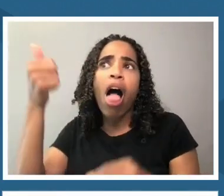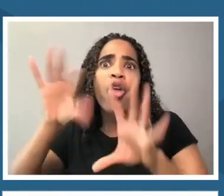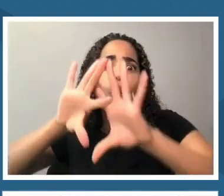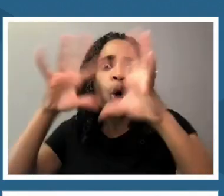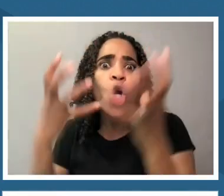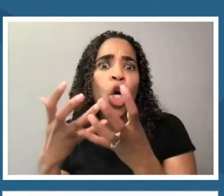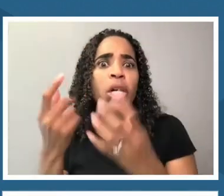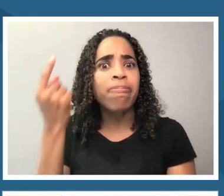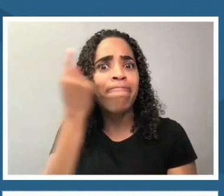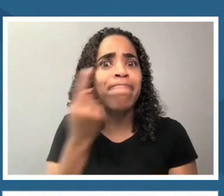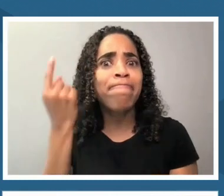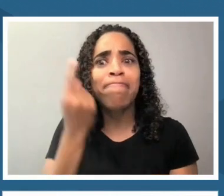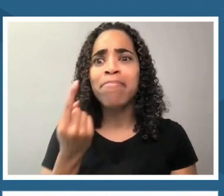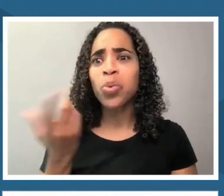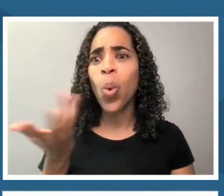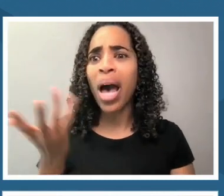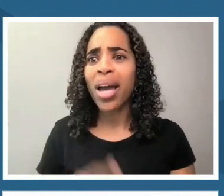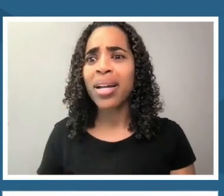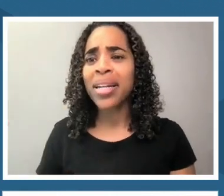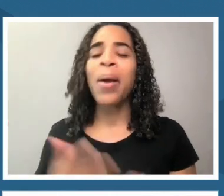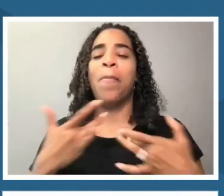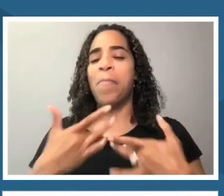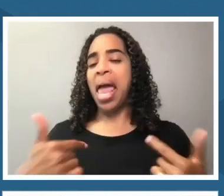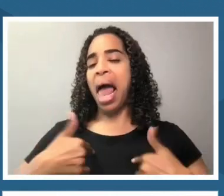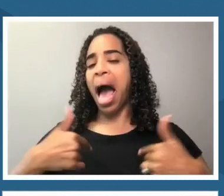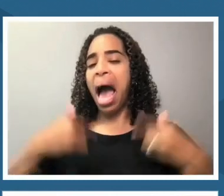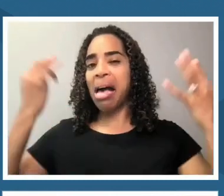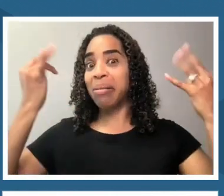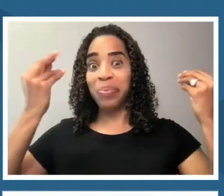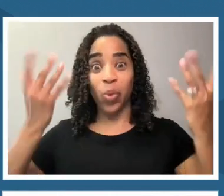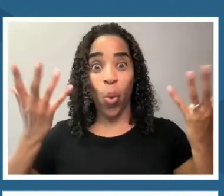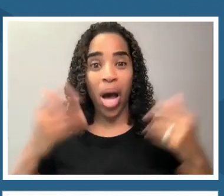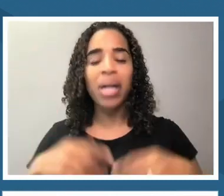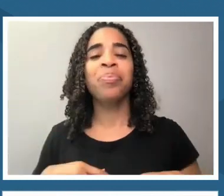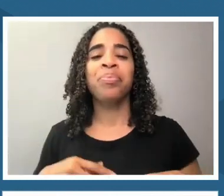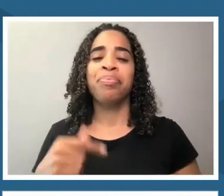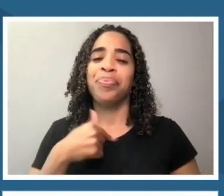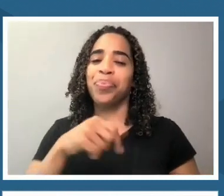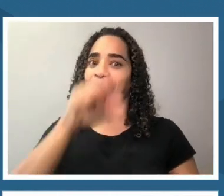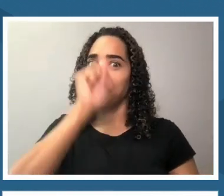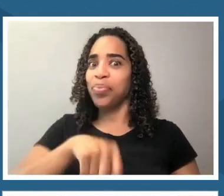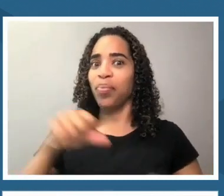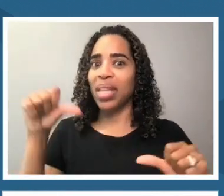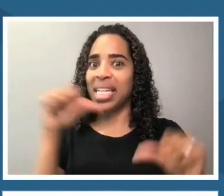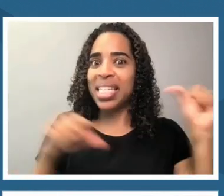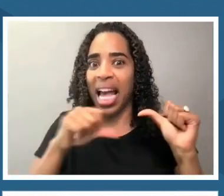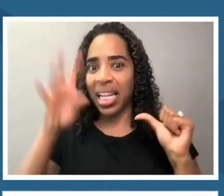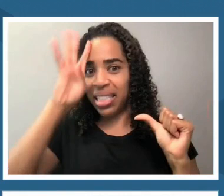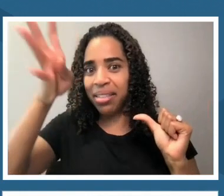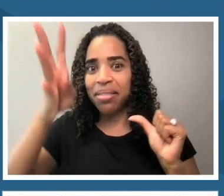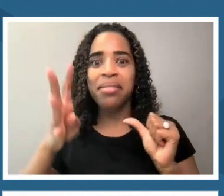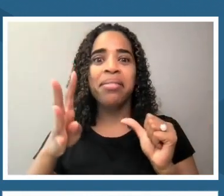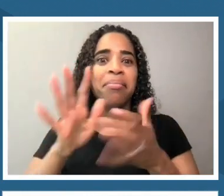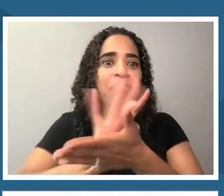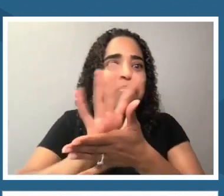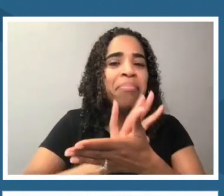thinking about exoplanets uh i'm actually a big science fiction fan i'm a